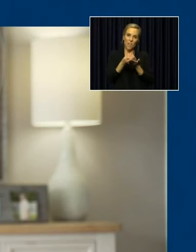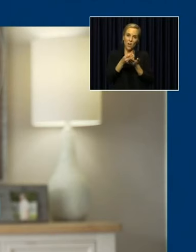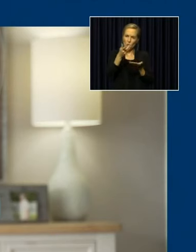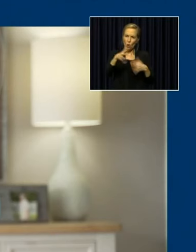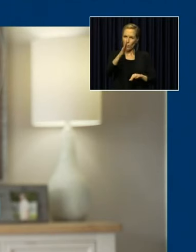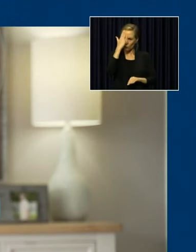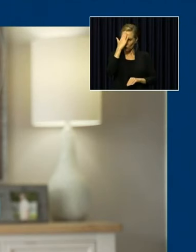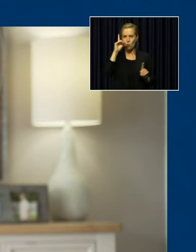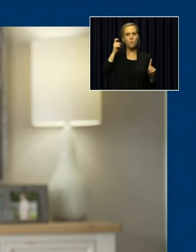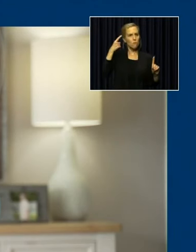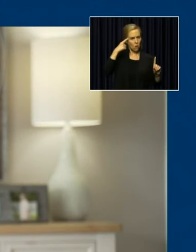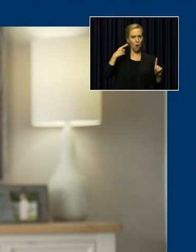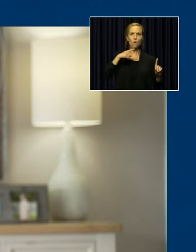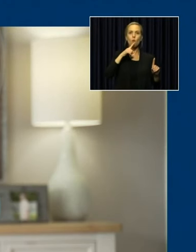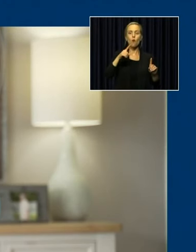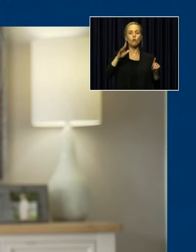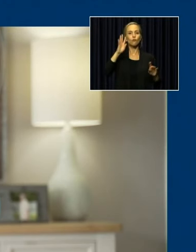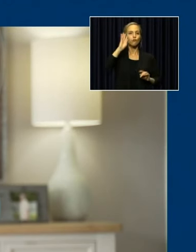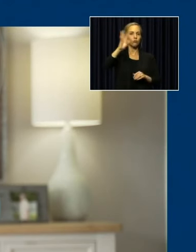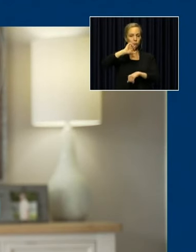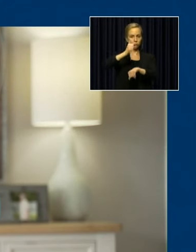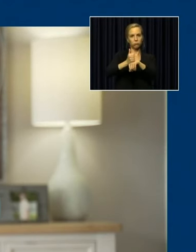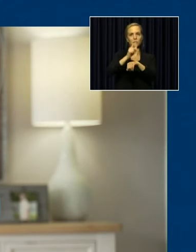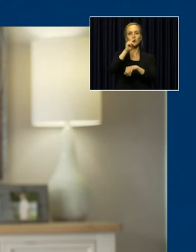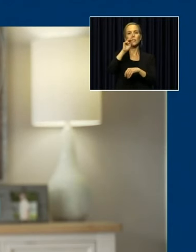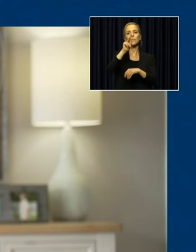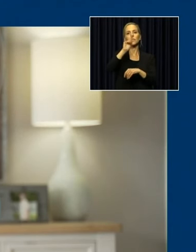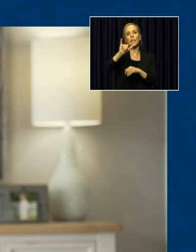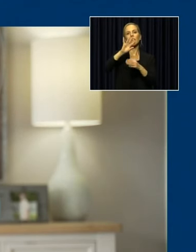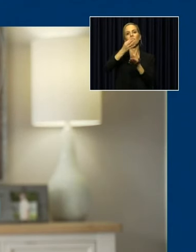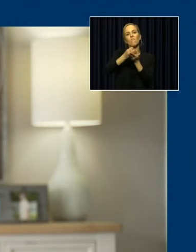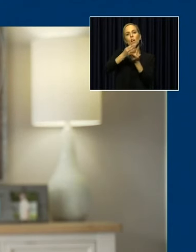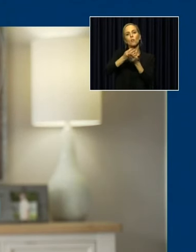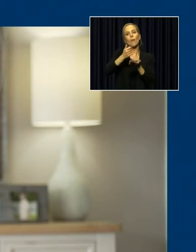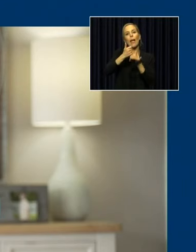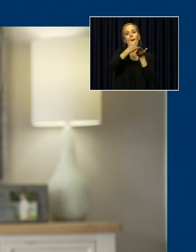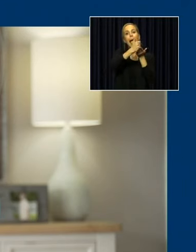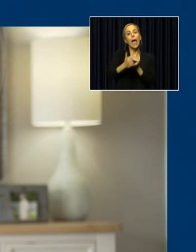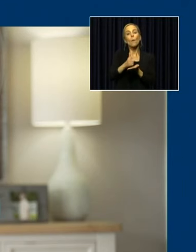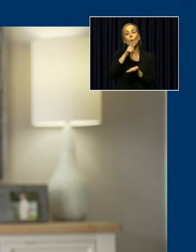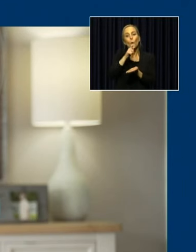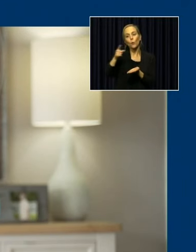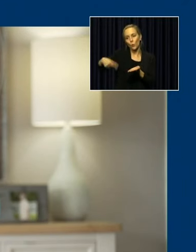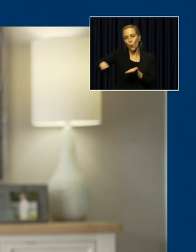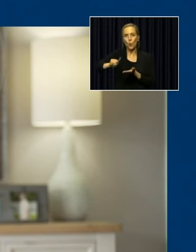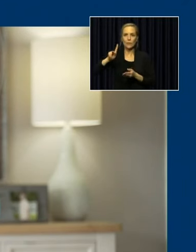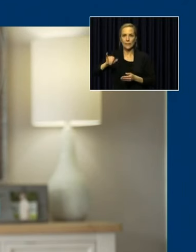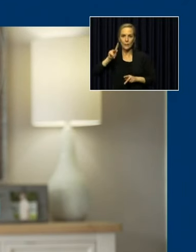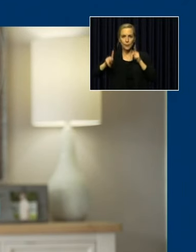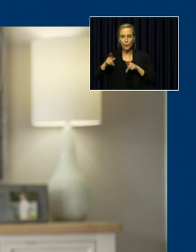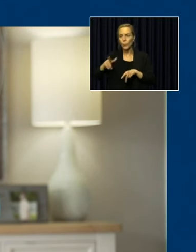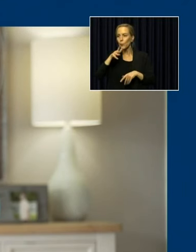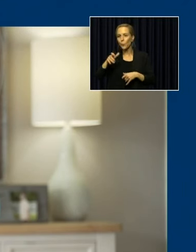OF GOVERNMENT AND ENSURING THAT WE'RE DOING EVERYTHING WE CAN, THAT THE LIEUTENANT GOVERNOR